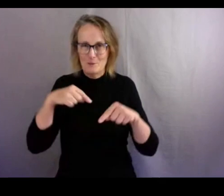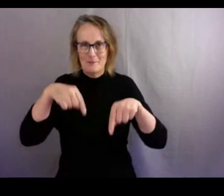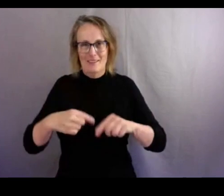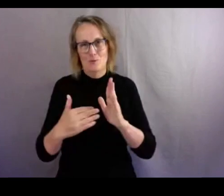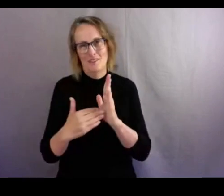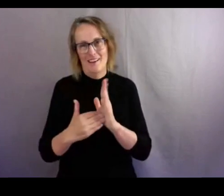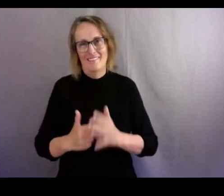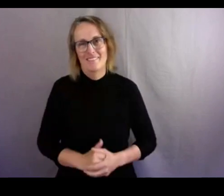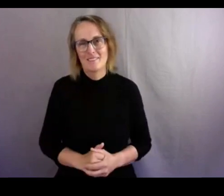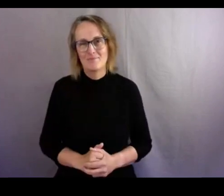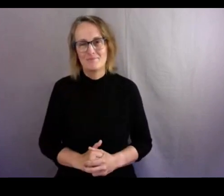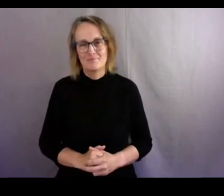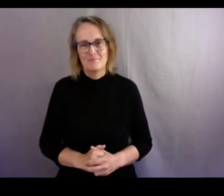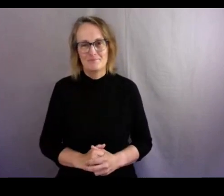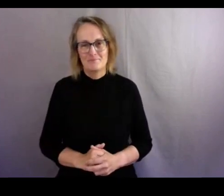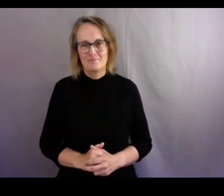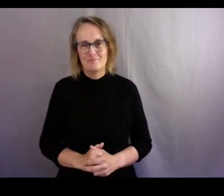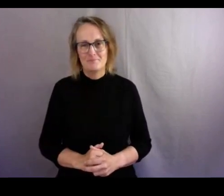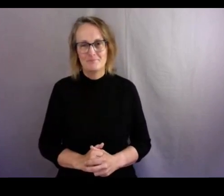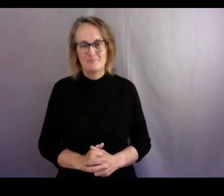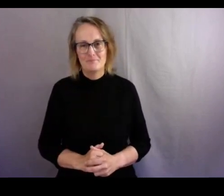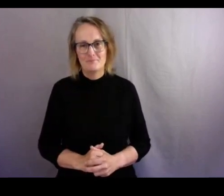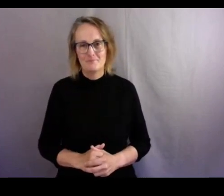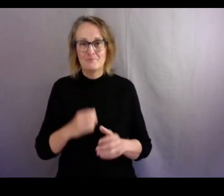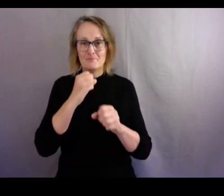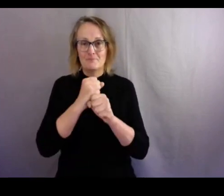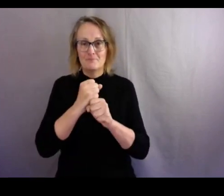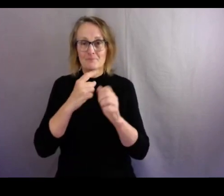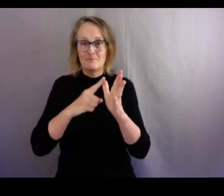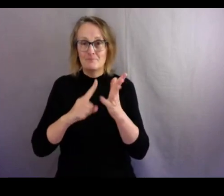So, Paul Gauguin as a writer,